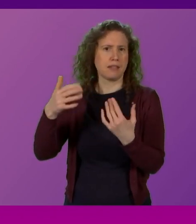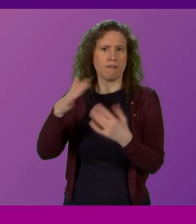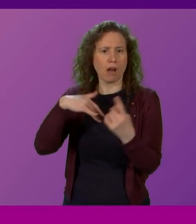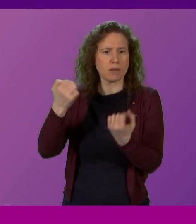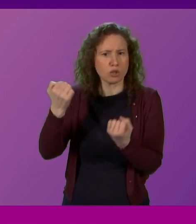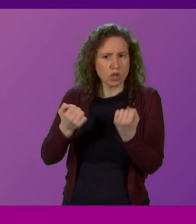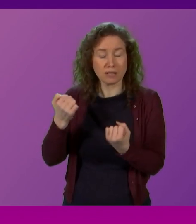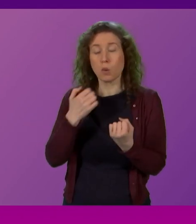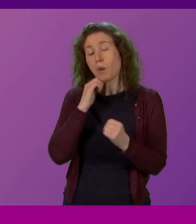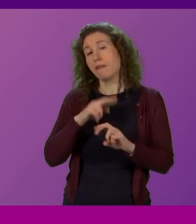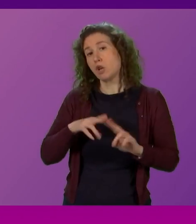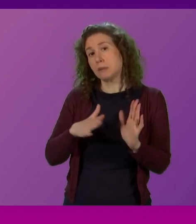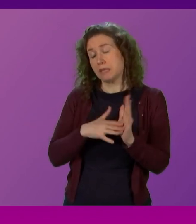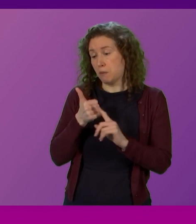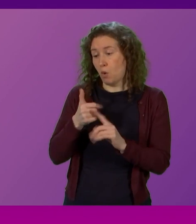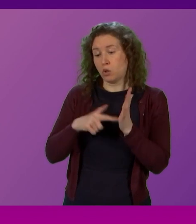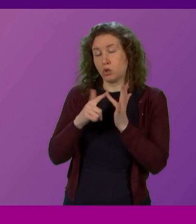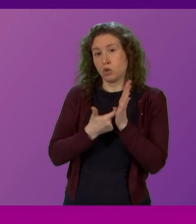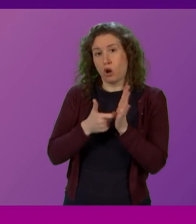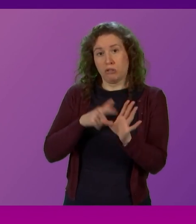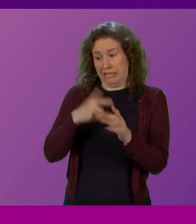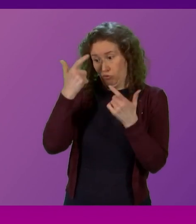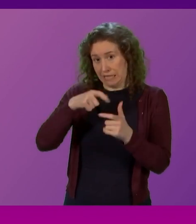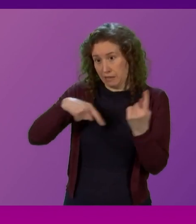Will the First Minister support the calls of Torry residents and others to save the